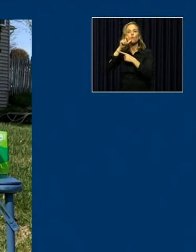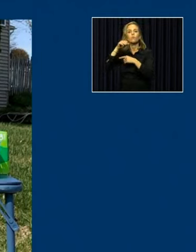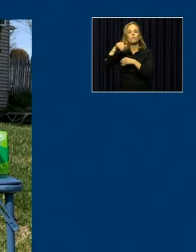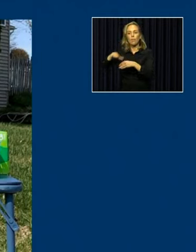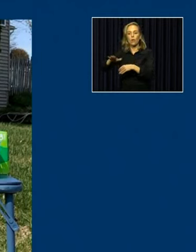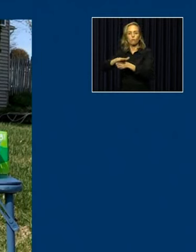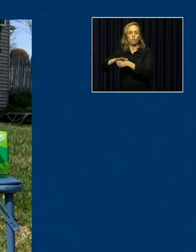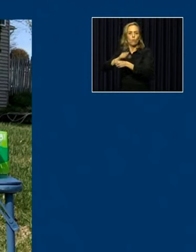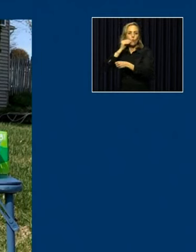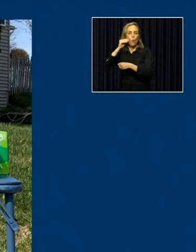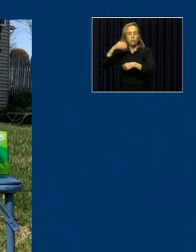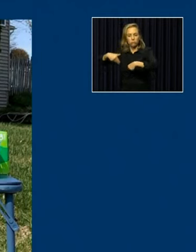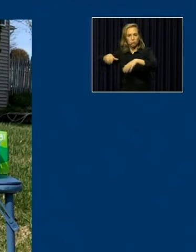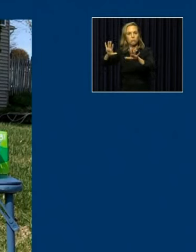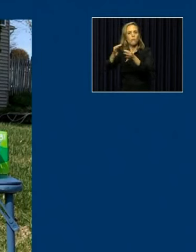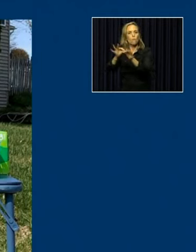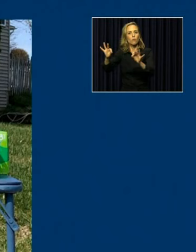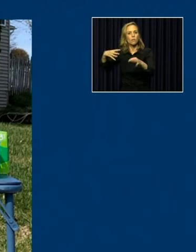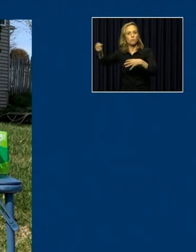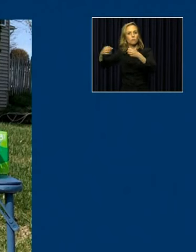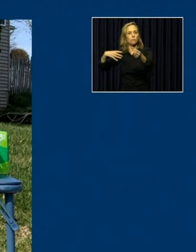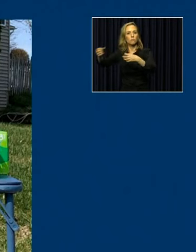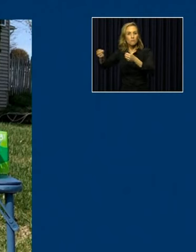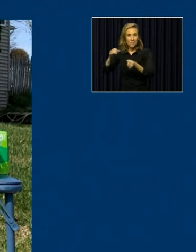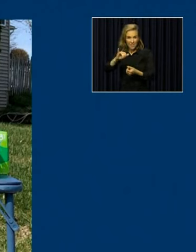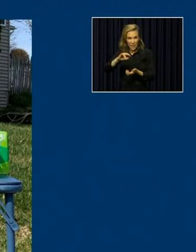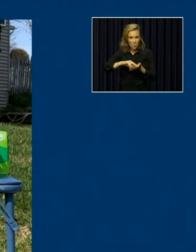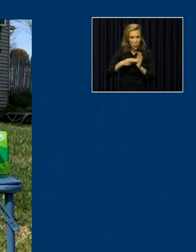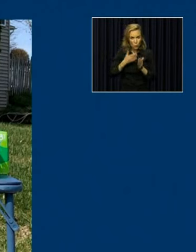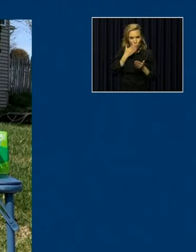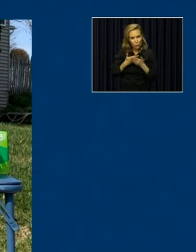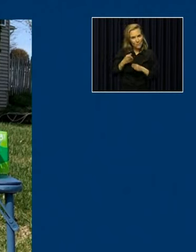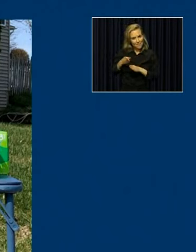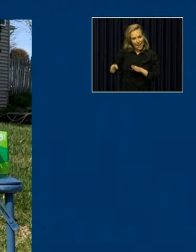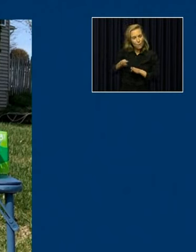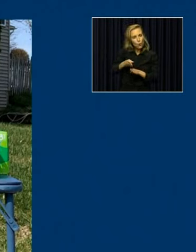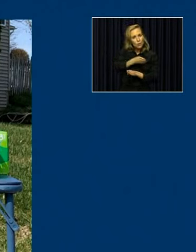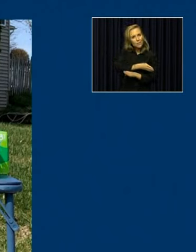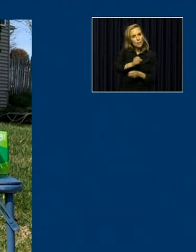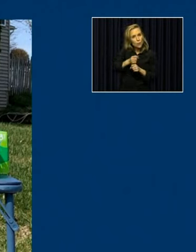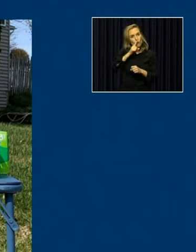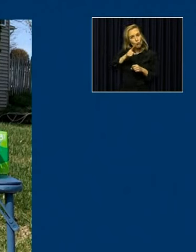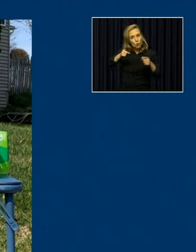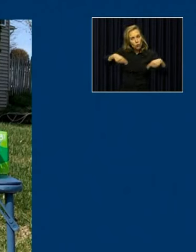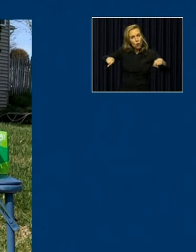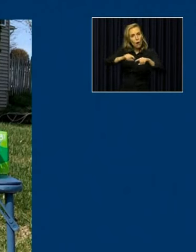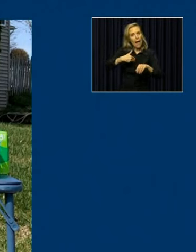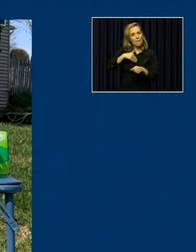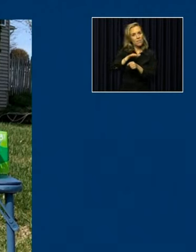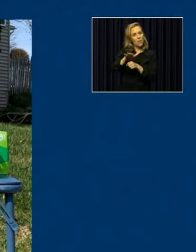I LOVE IN THE SEC SLIDE SECOND SLIDE THAT THEY HAVE BOTH